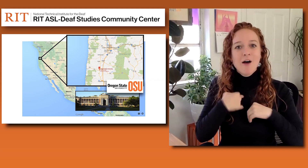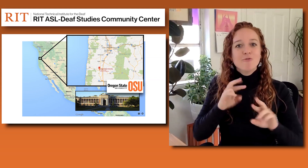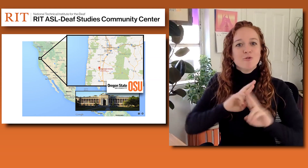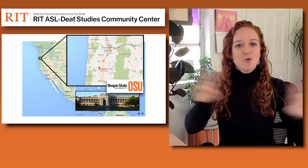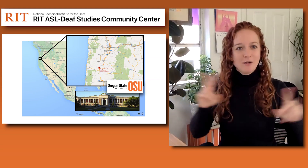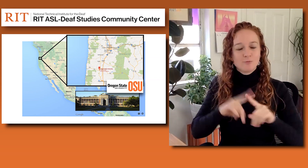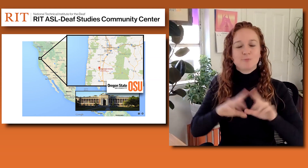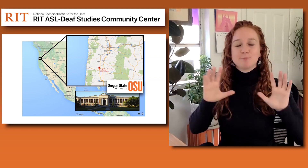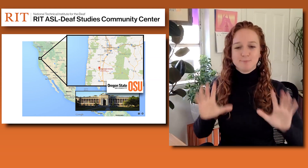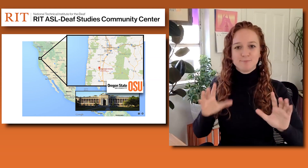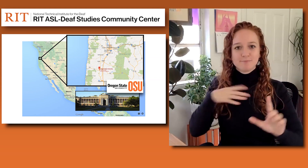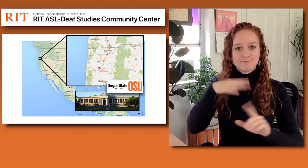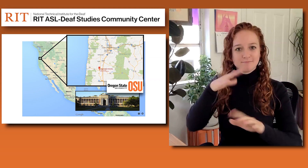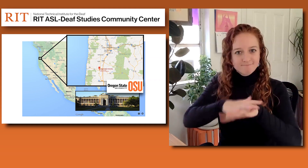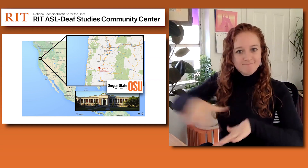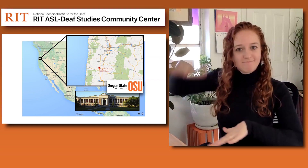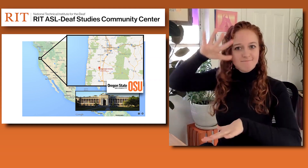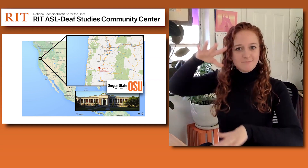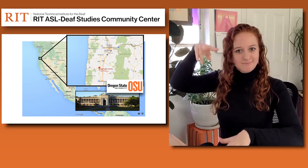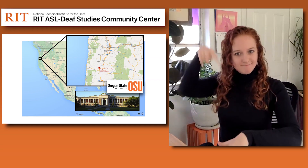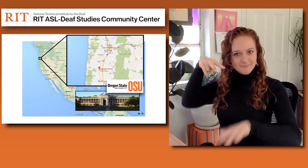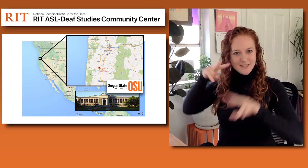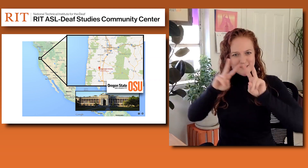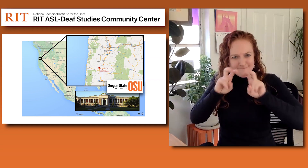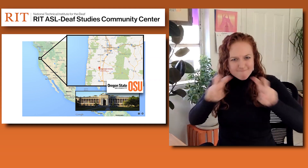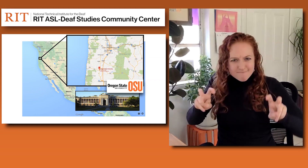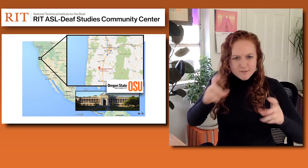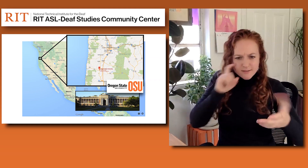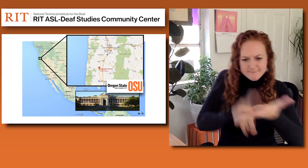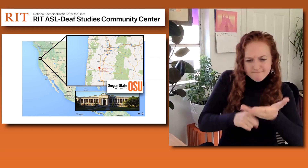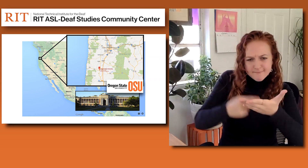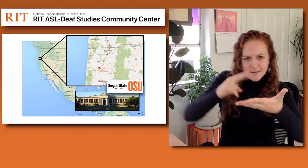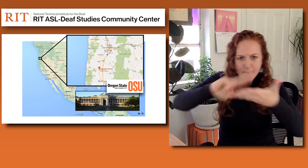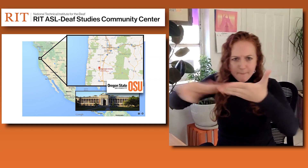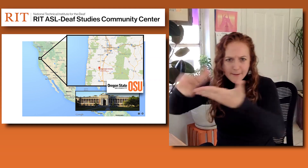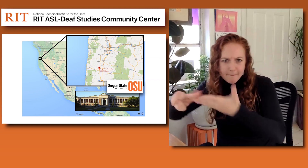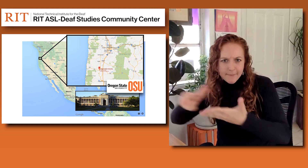And now, as a PhD candidate, I was ready to really analyze